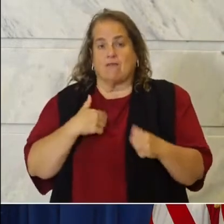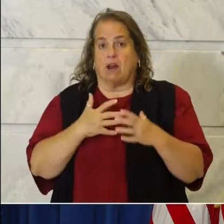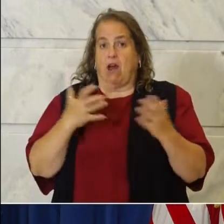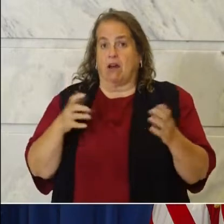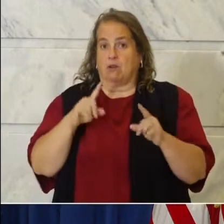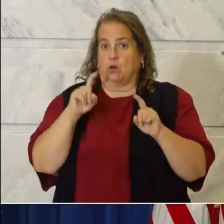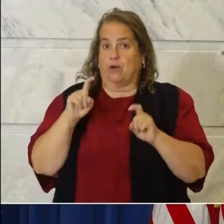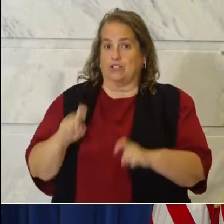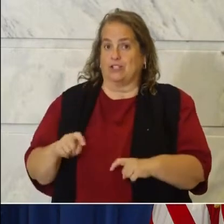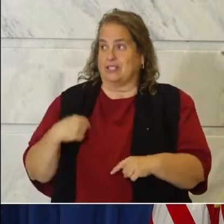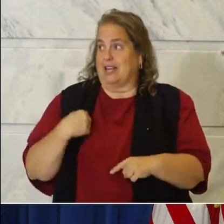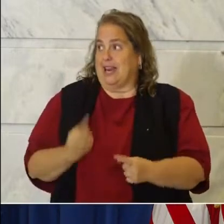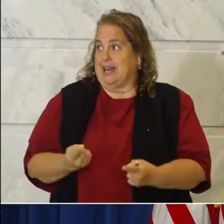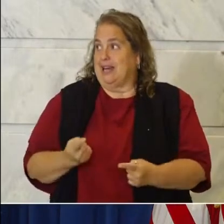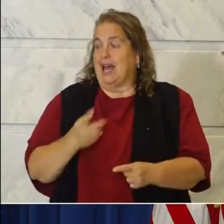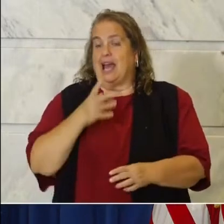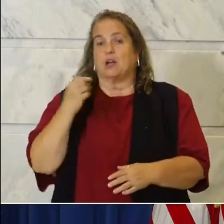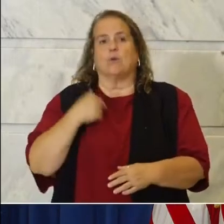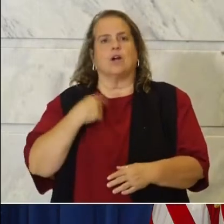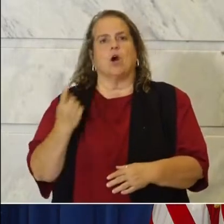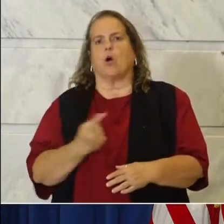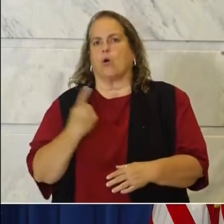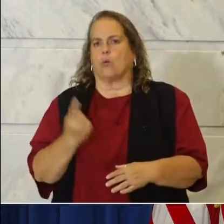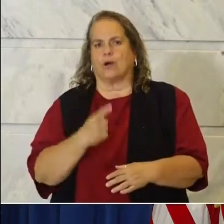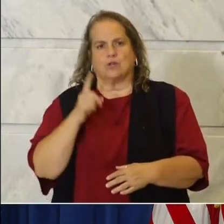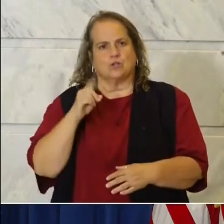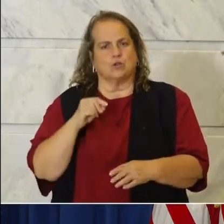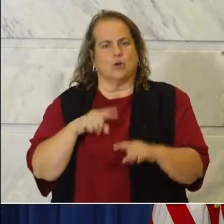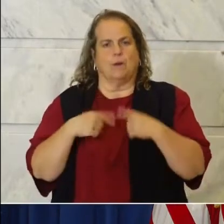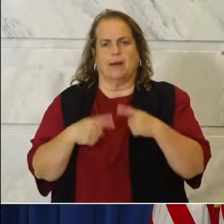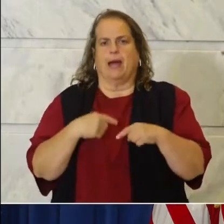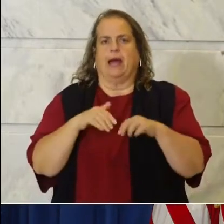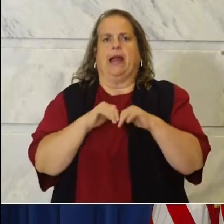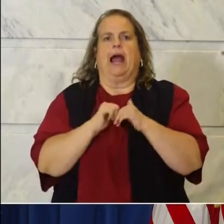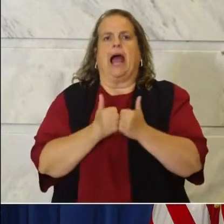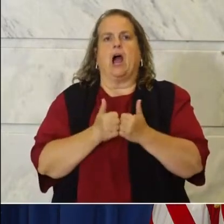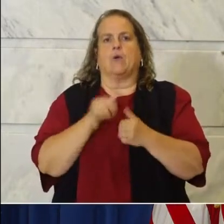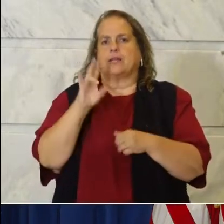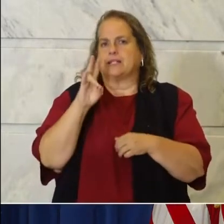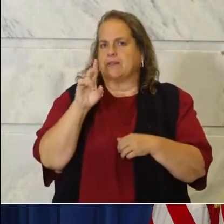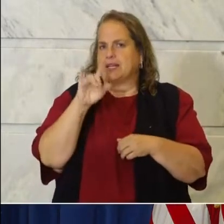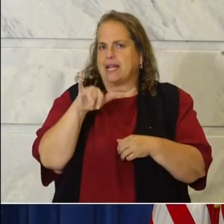lately. Way always do, but about how the seven day positivity rate for